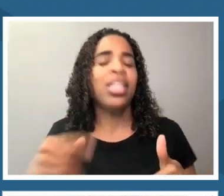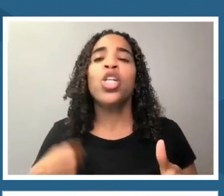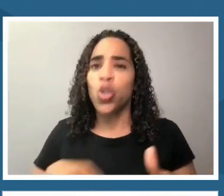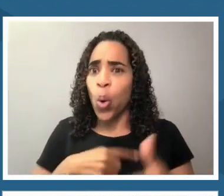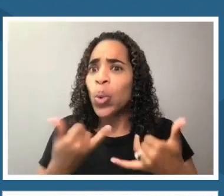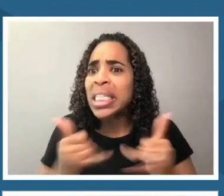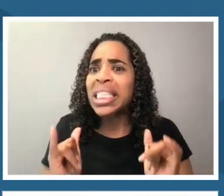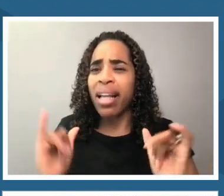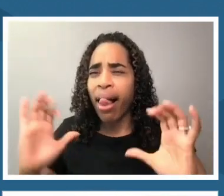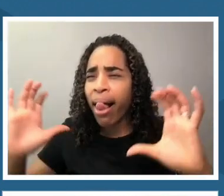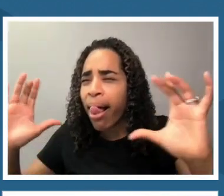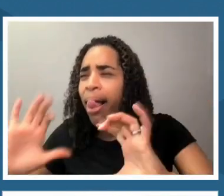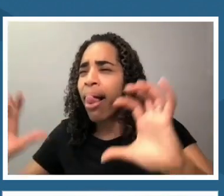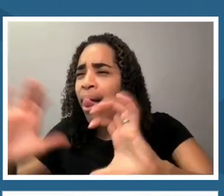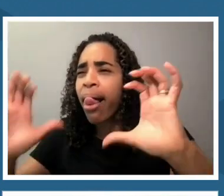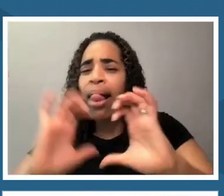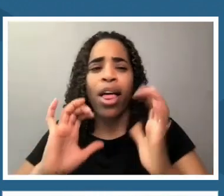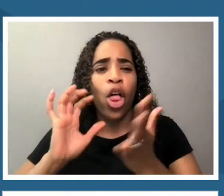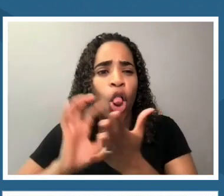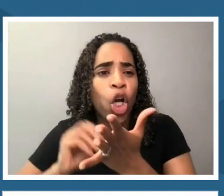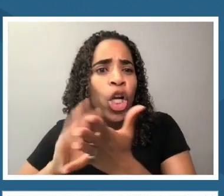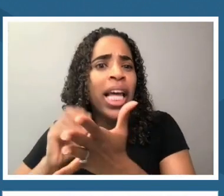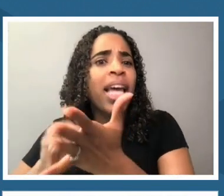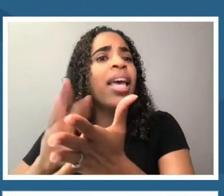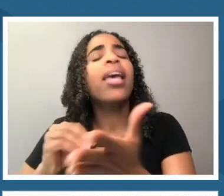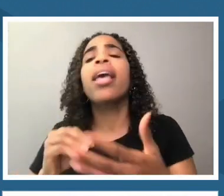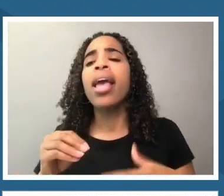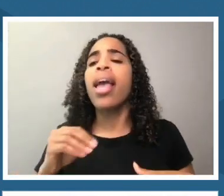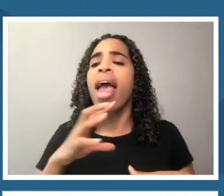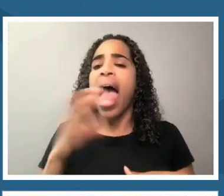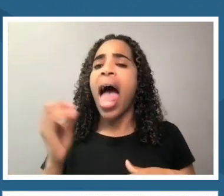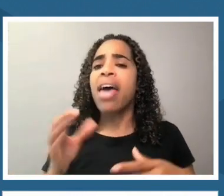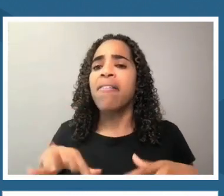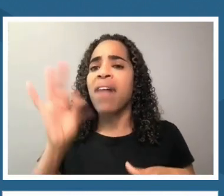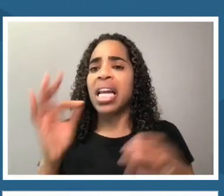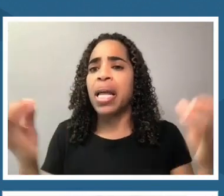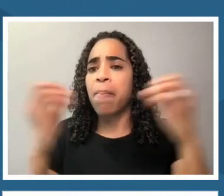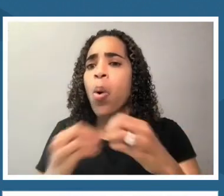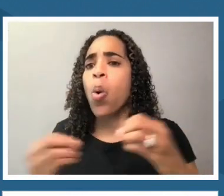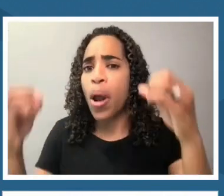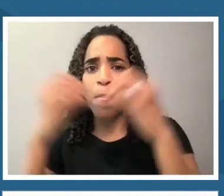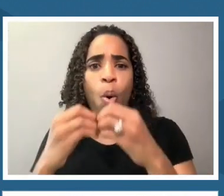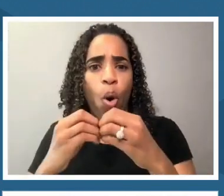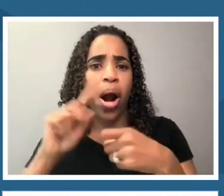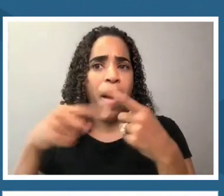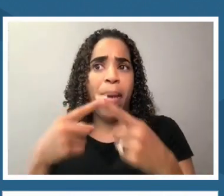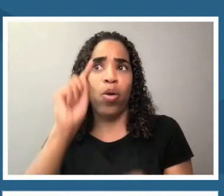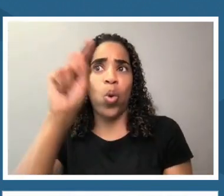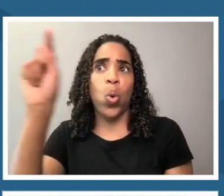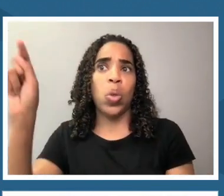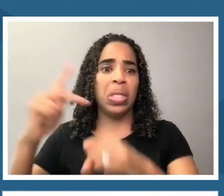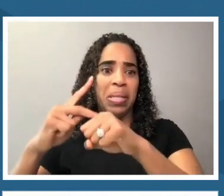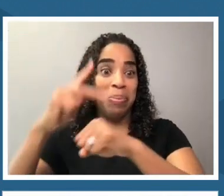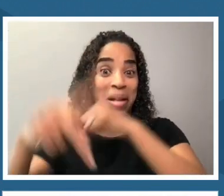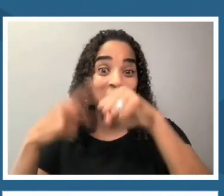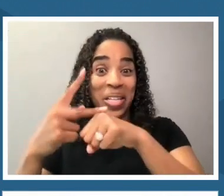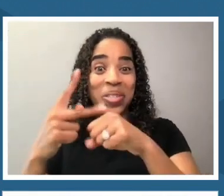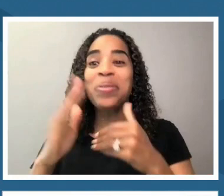learning how to do this and we're basically finding more and more of these planets um